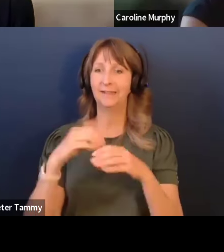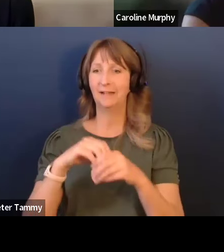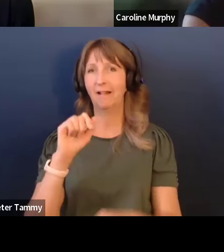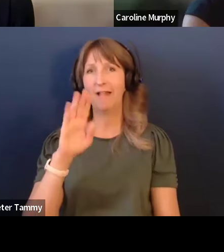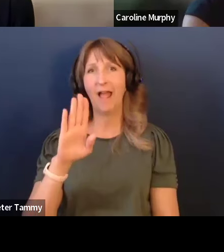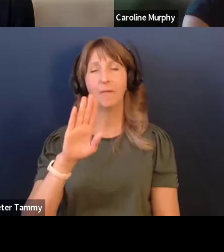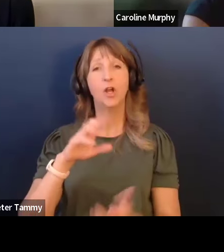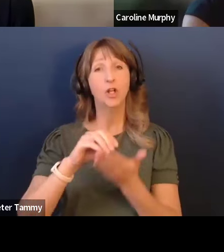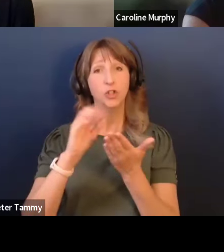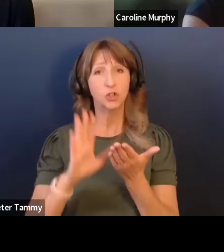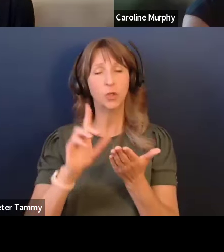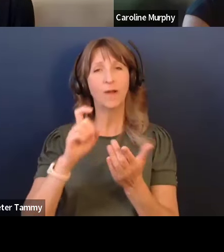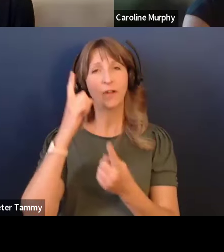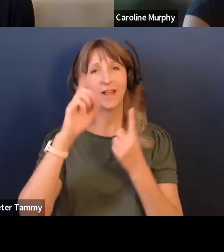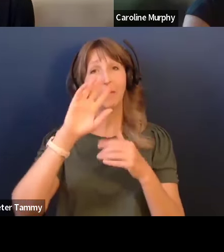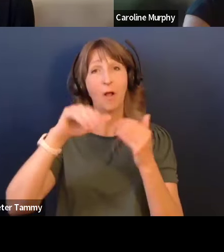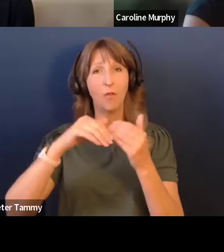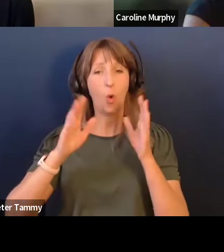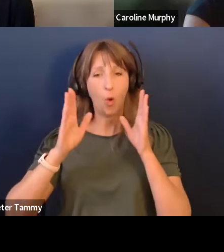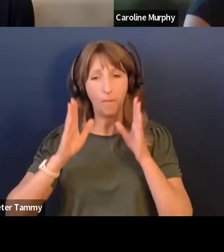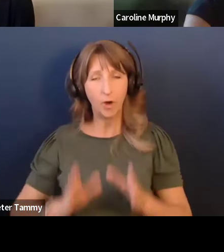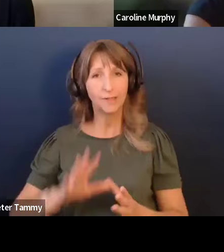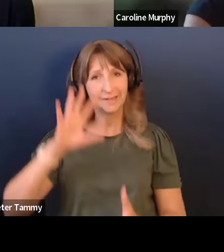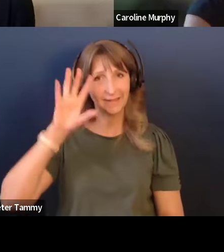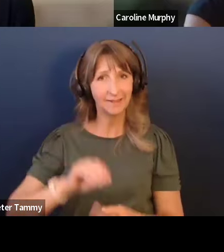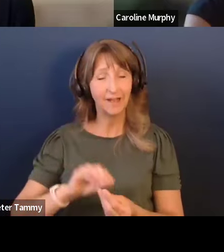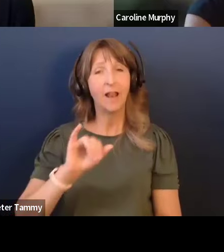and these are many ways to support them. Like, for example, Umass Boston has